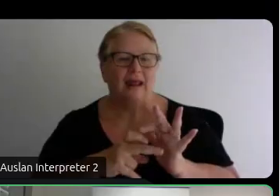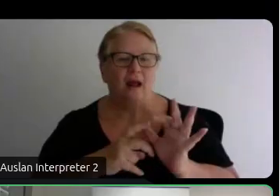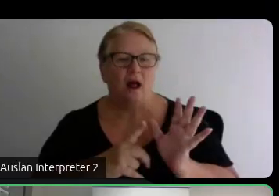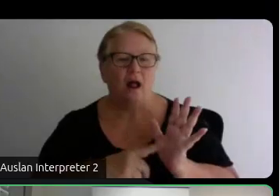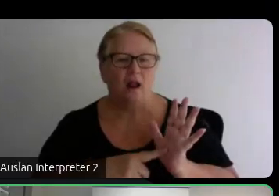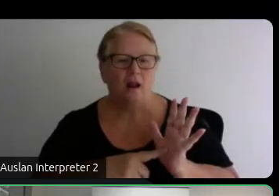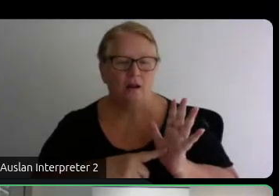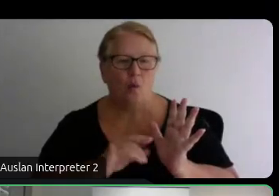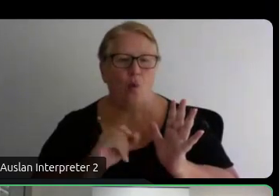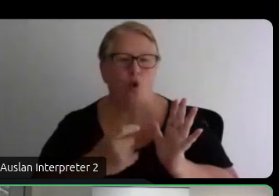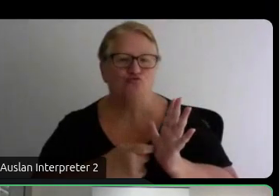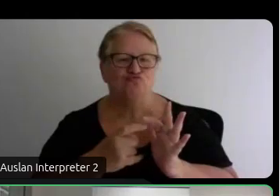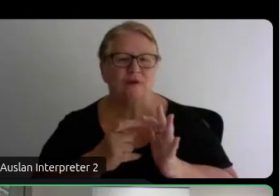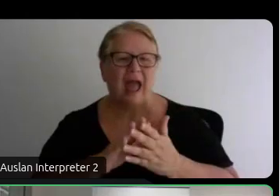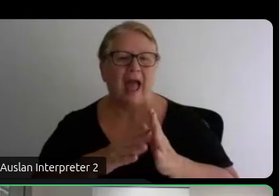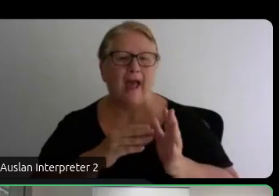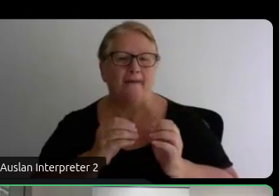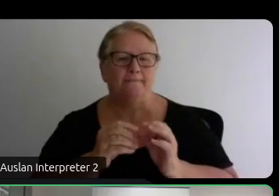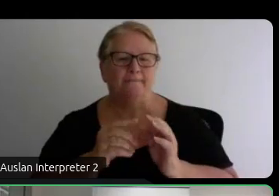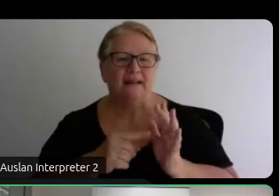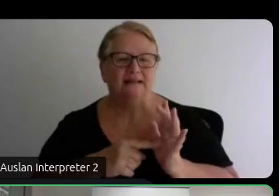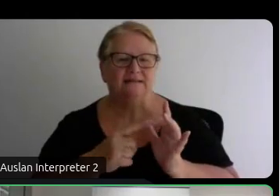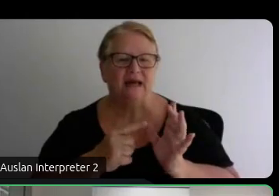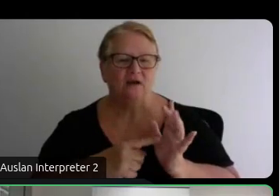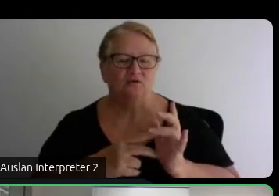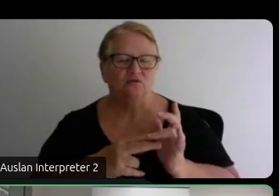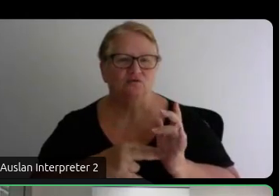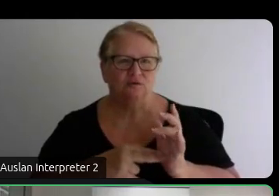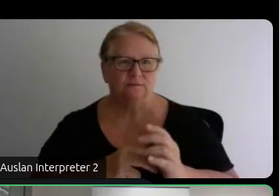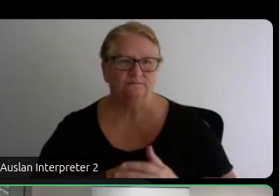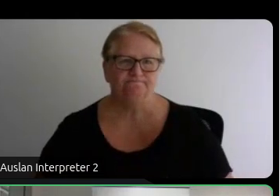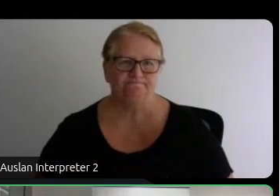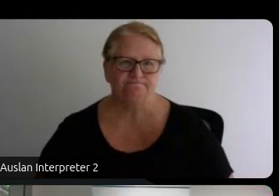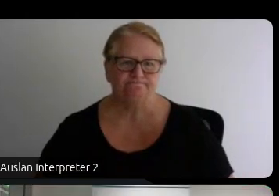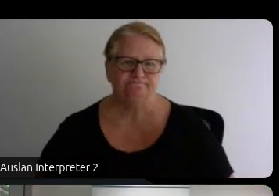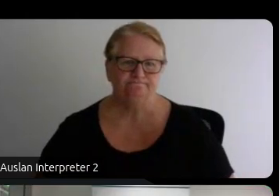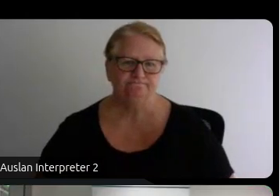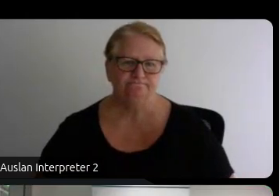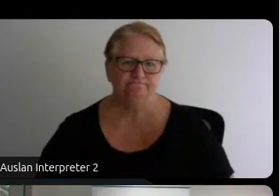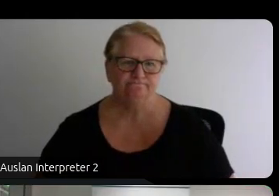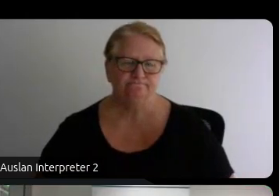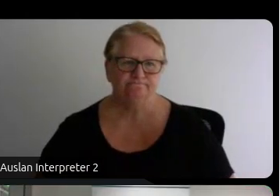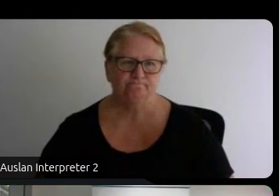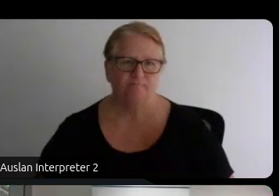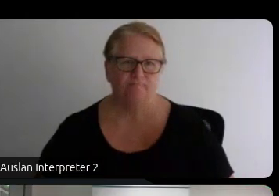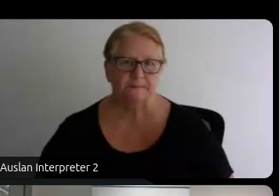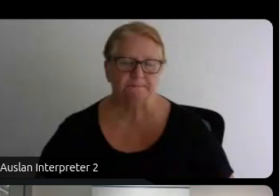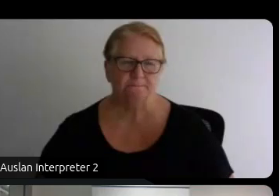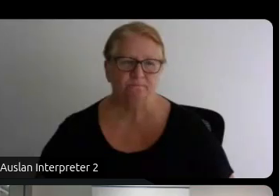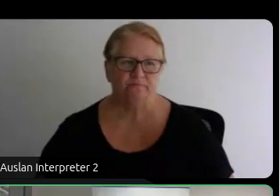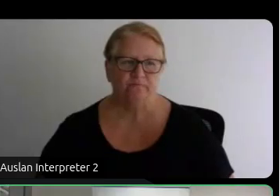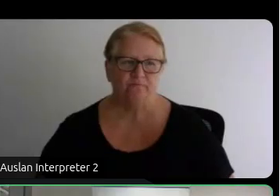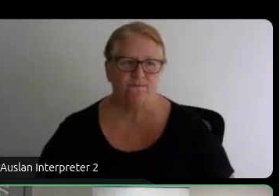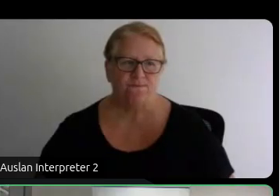nature. I'll go into a little bit more detail in a second. So if you're trying to provide evidence